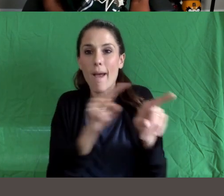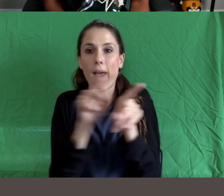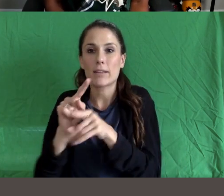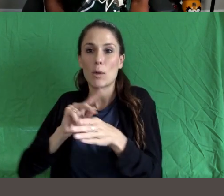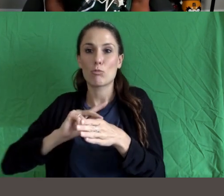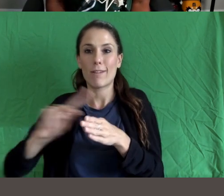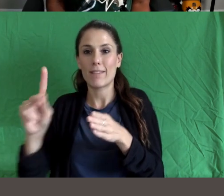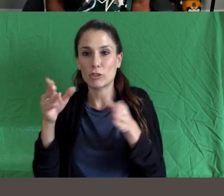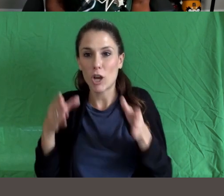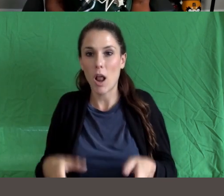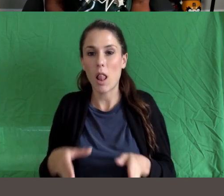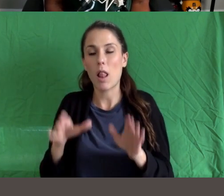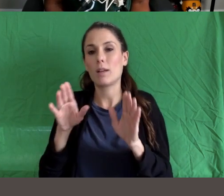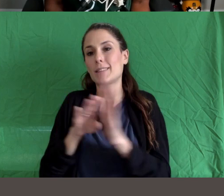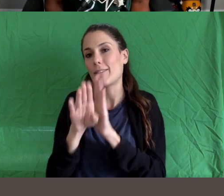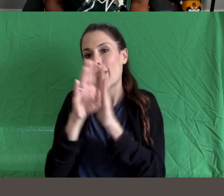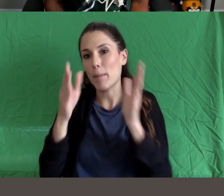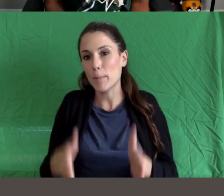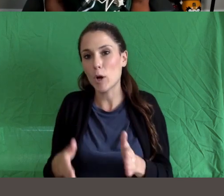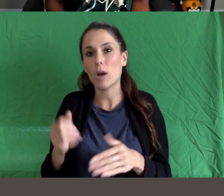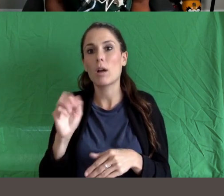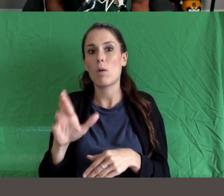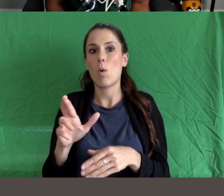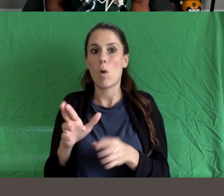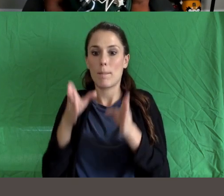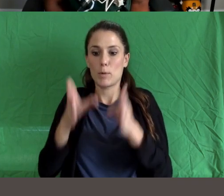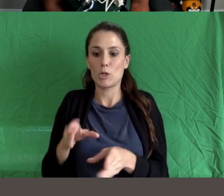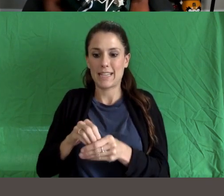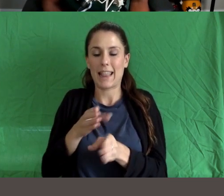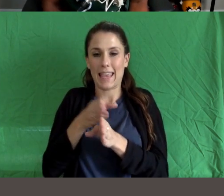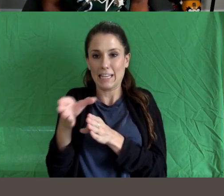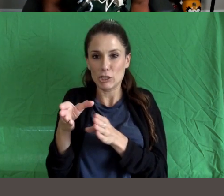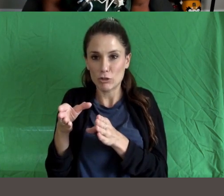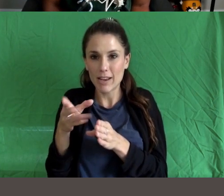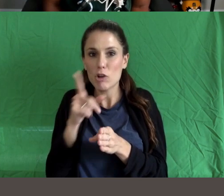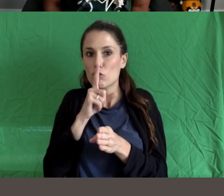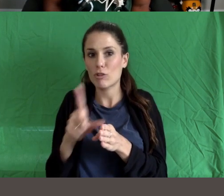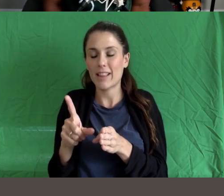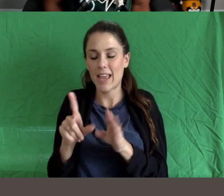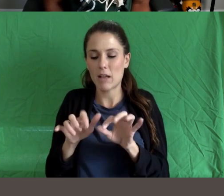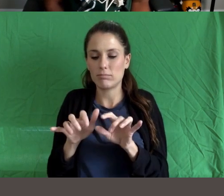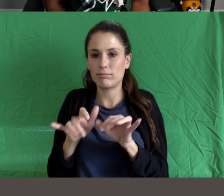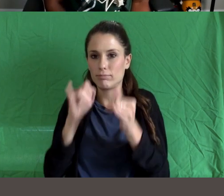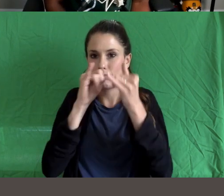professional developer or professional in the industry, I write a lot more code that more